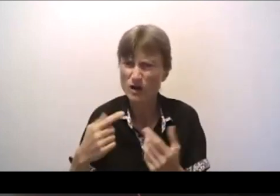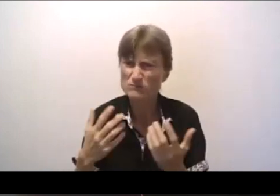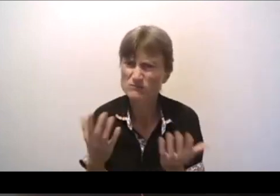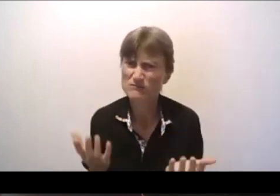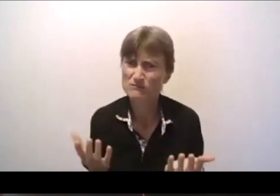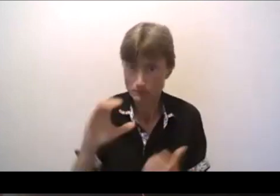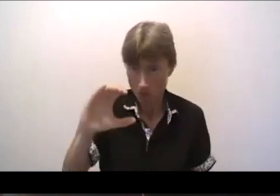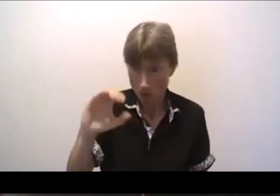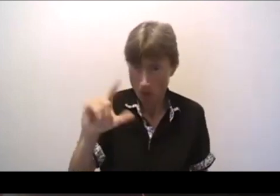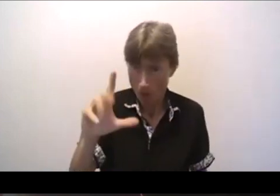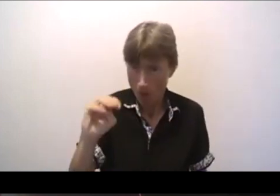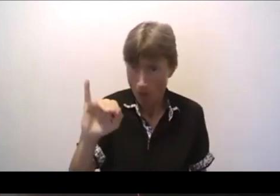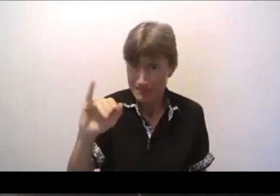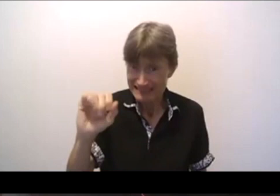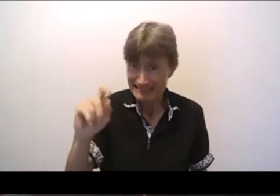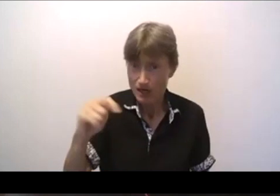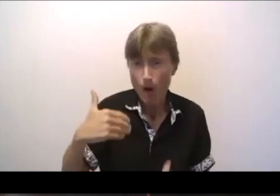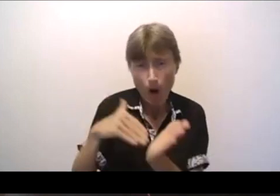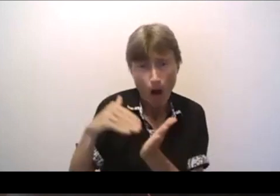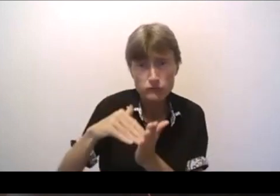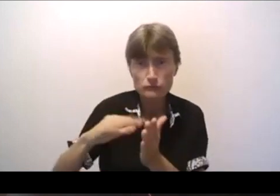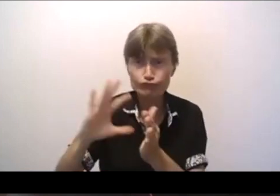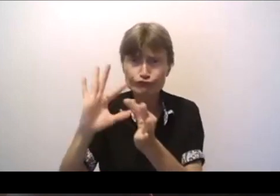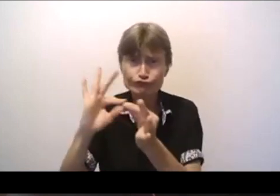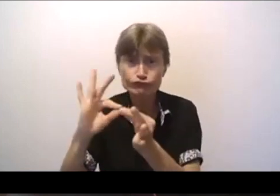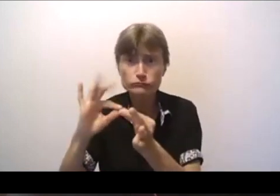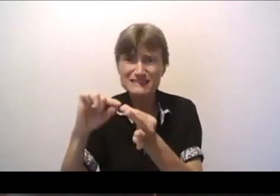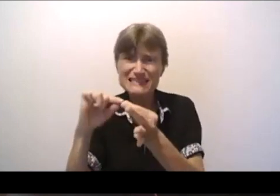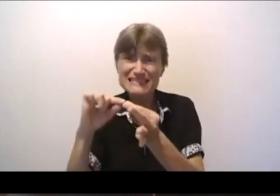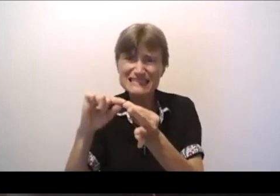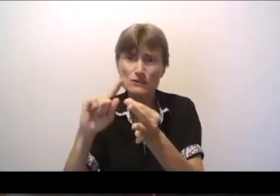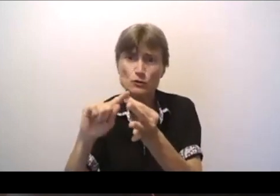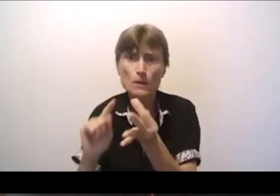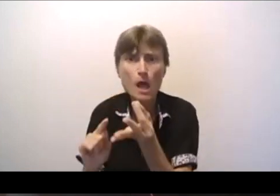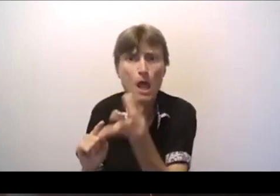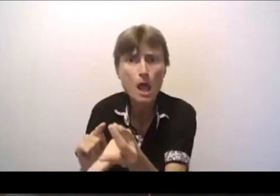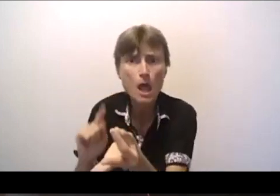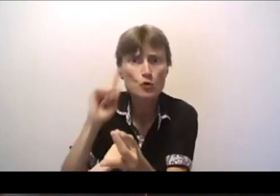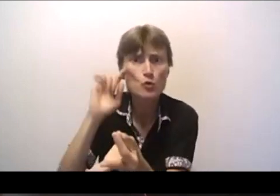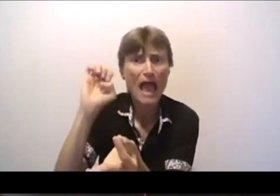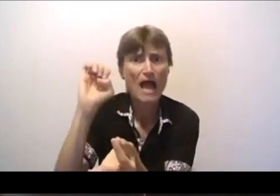something that hasn't happened yet or you're trying to educate an issue and there is no image to go with things so i started